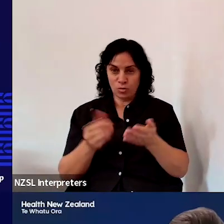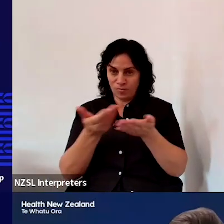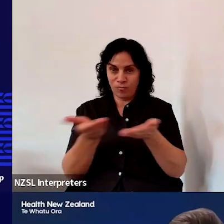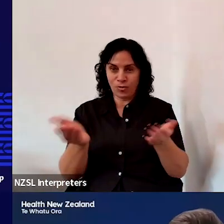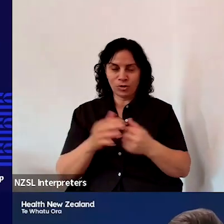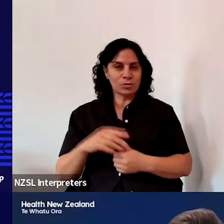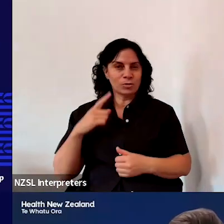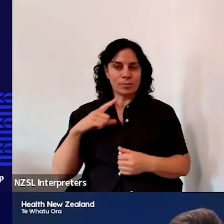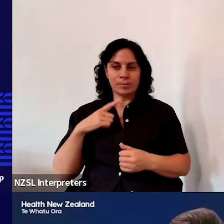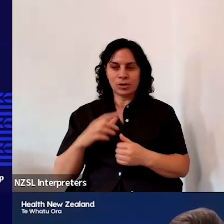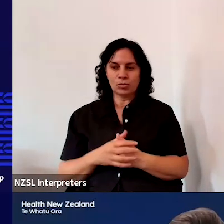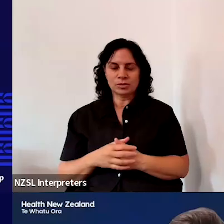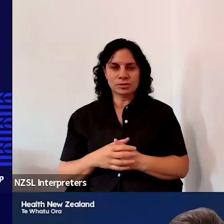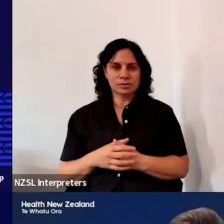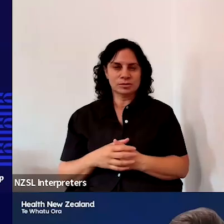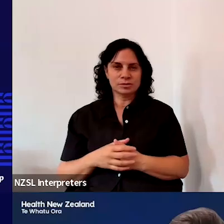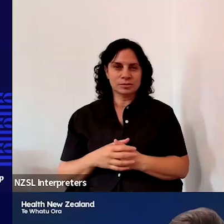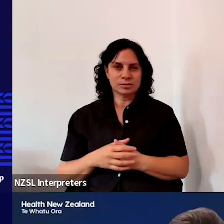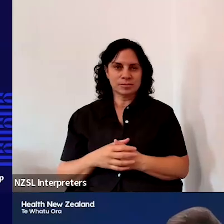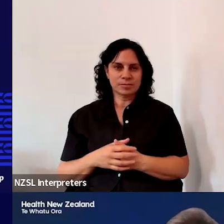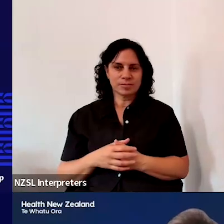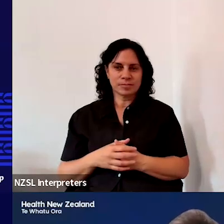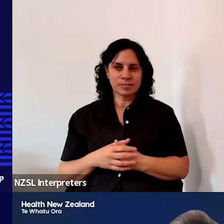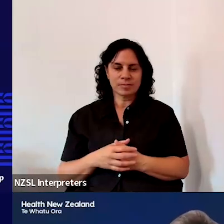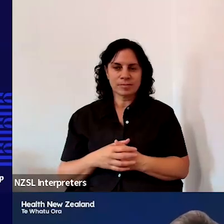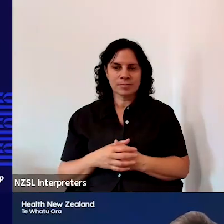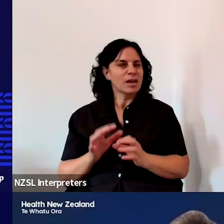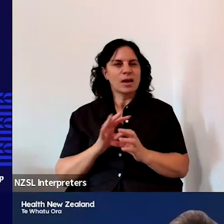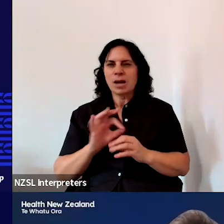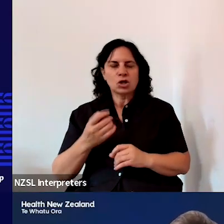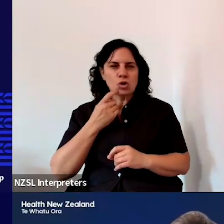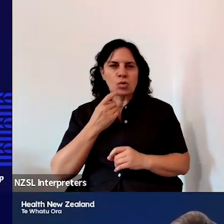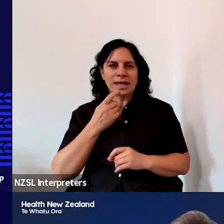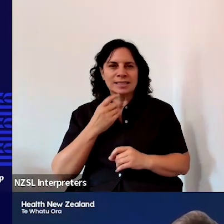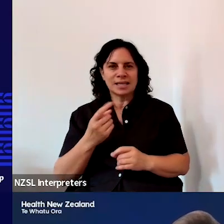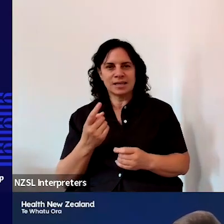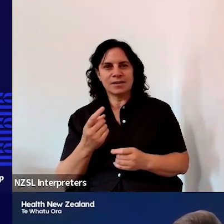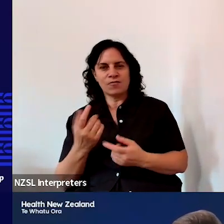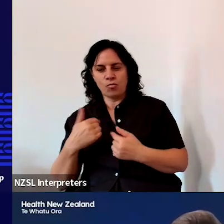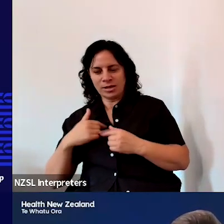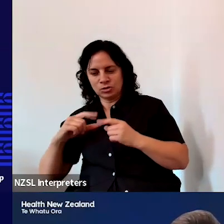not it's not necessarily cheap and easy to do the things that we want. And then we might not actually do anything with it